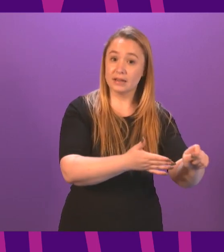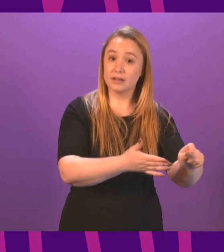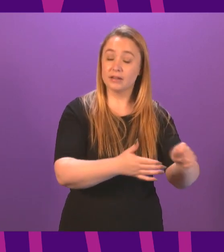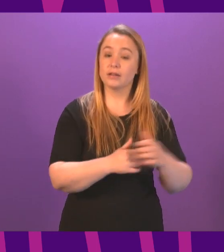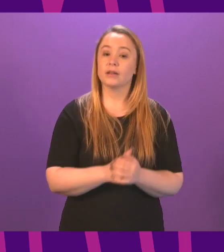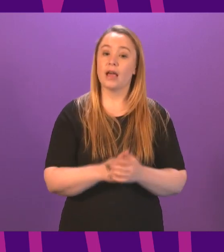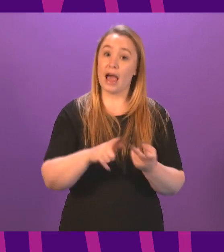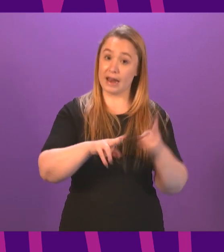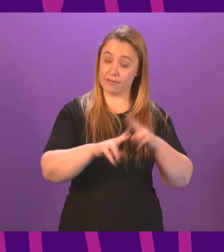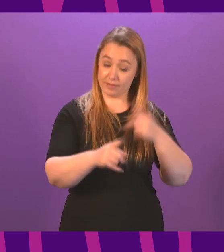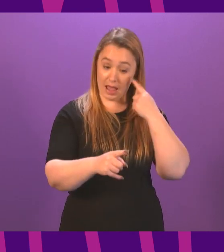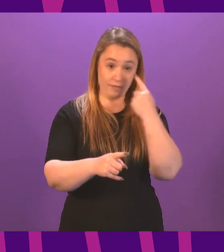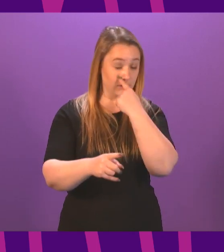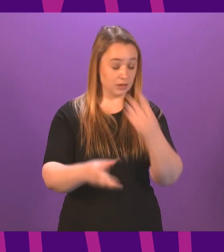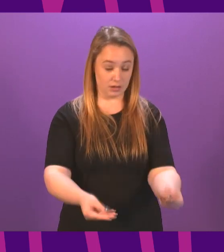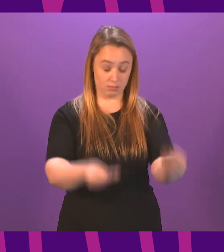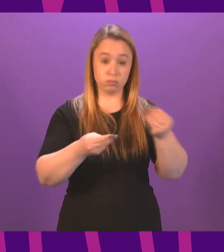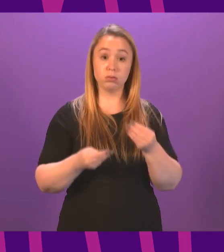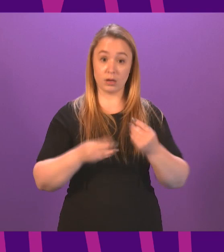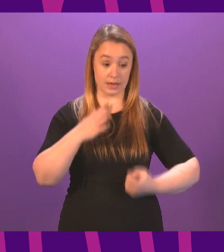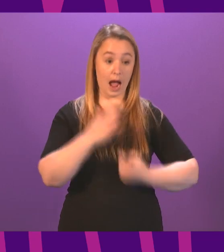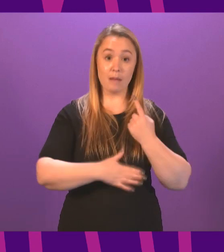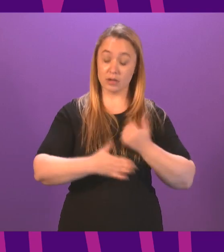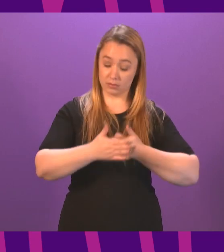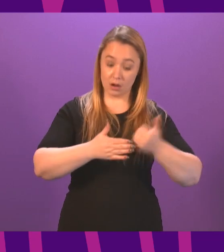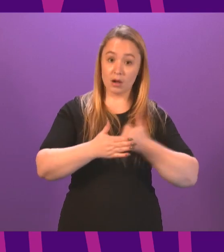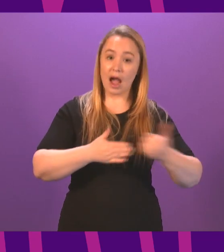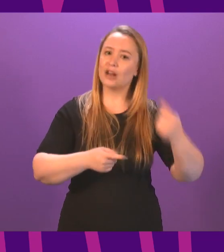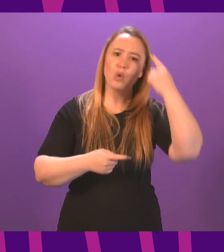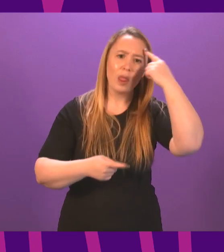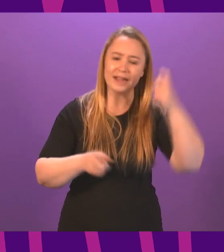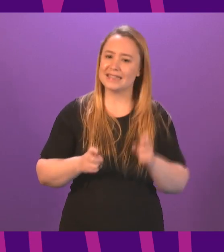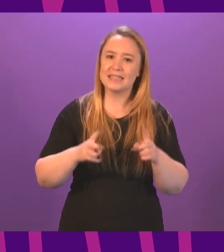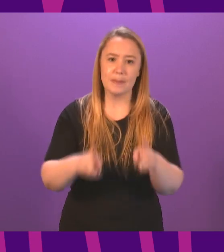systematic way, but even isolated incidents are not acceptable. Should there be evidence